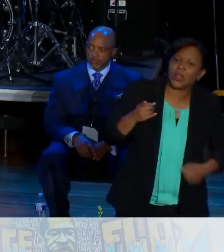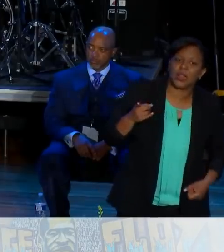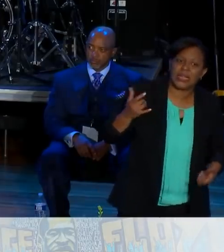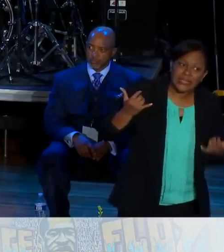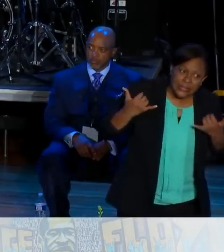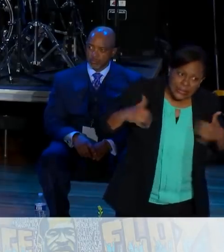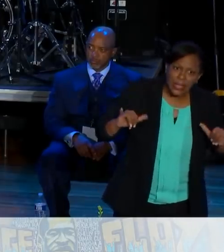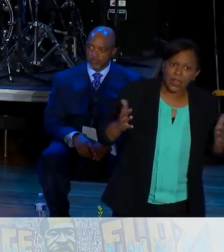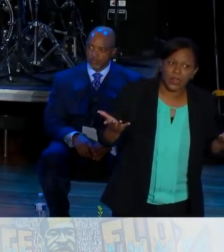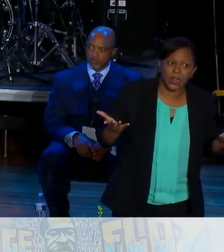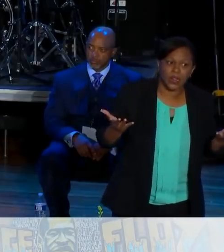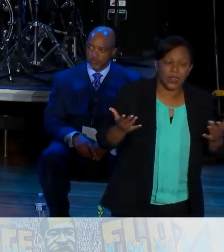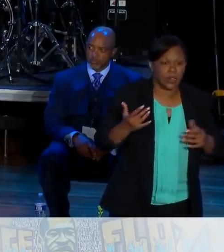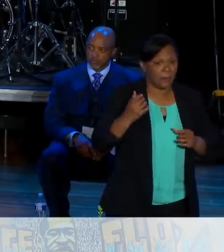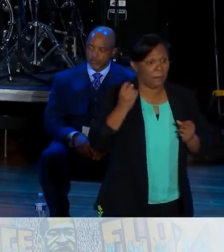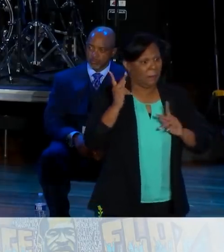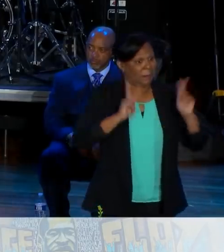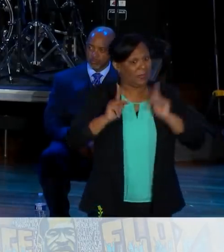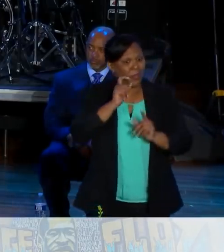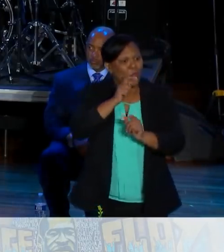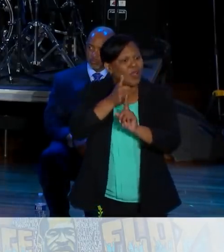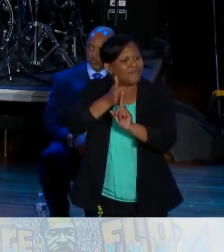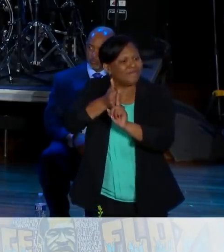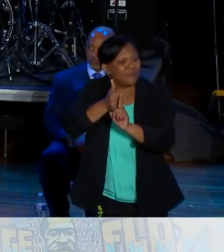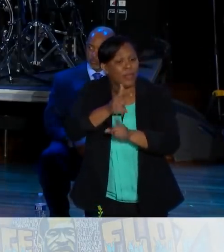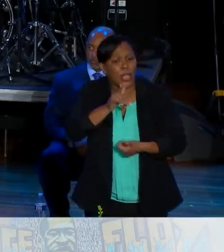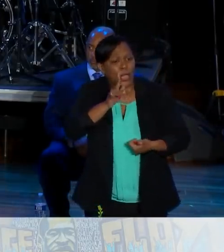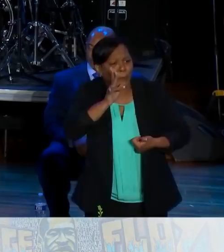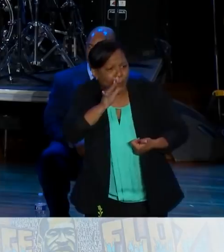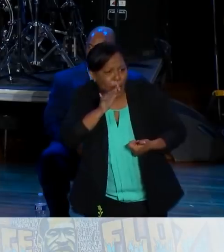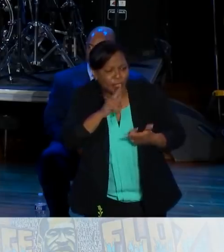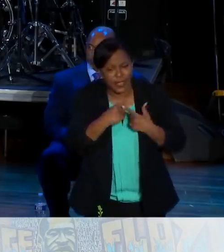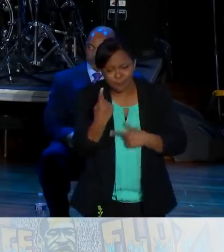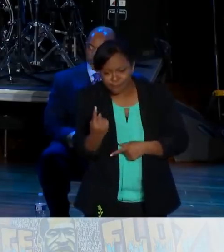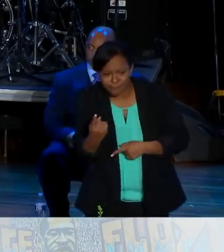OUR NECK. MAN COMES OUT OF A SINGLE